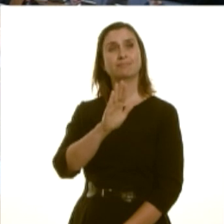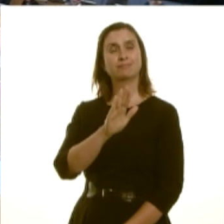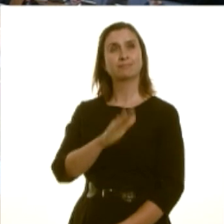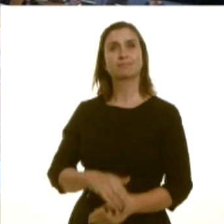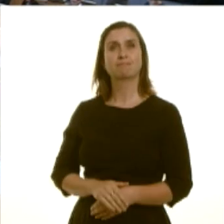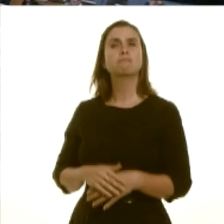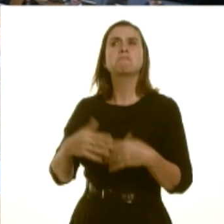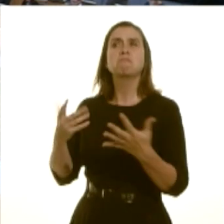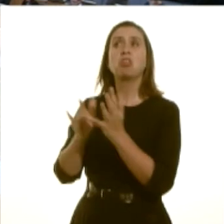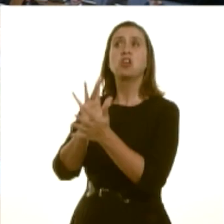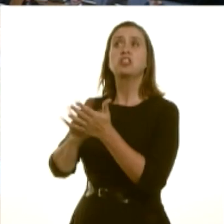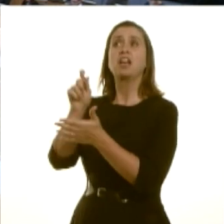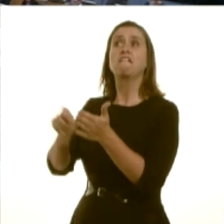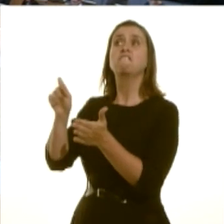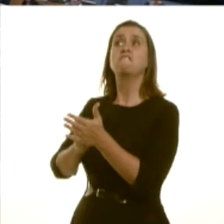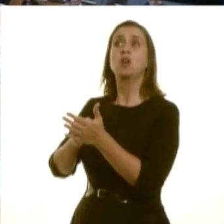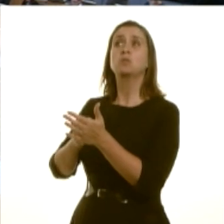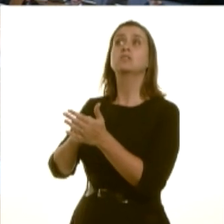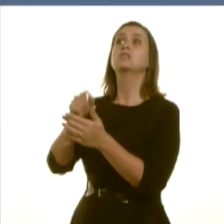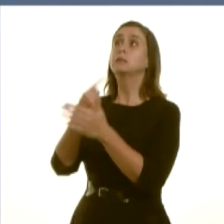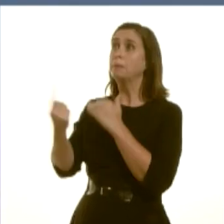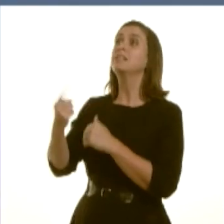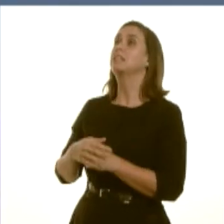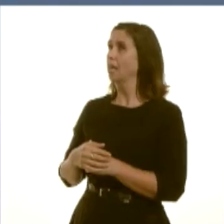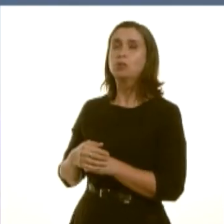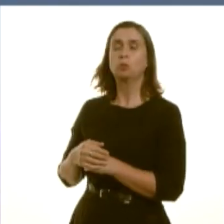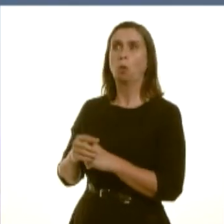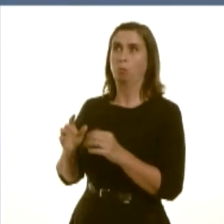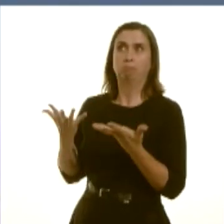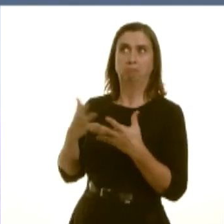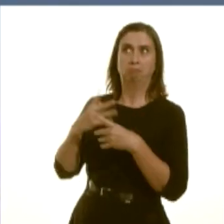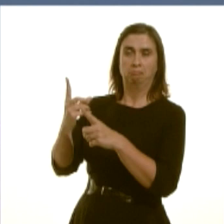outcome of Thursday’s vote, the UK Government has said that the devolution settlement in